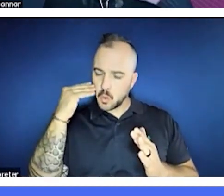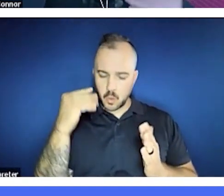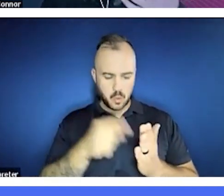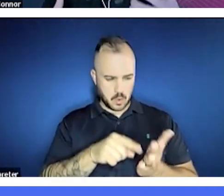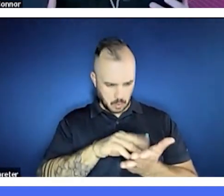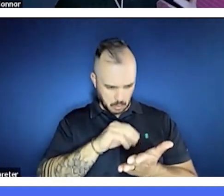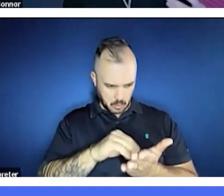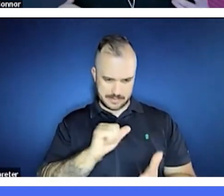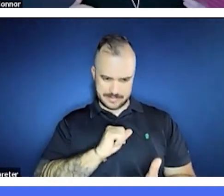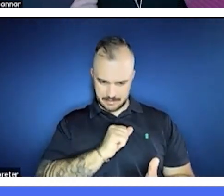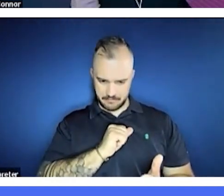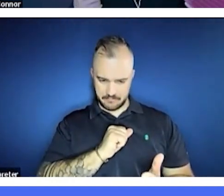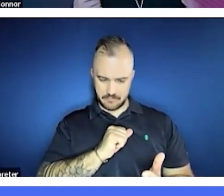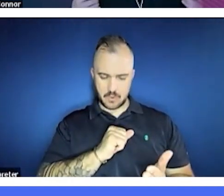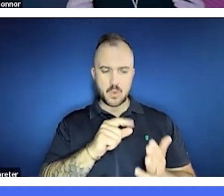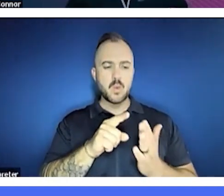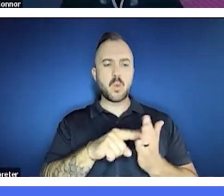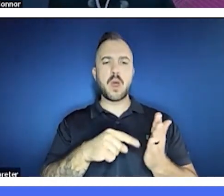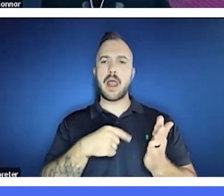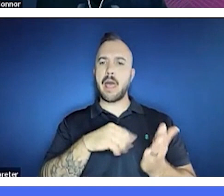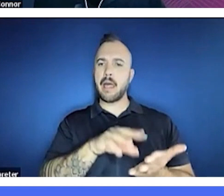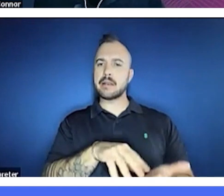Now I'm gonna take away some of those supports and see how you do along the way.